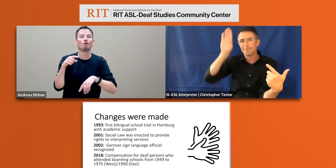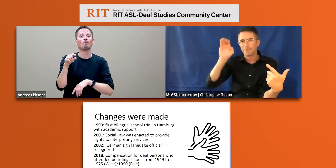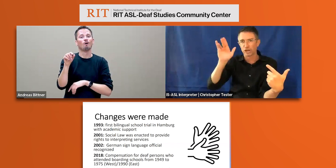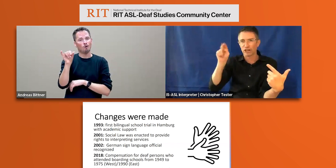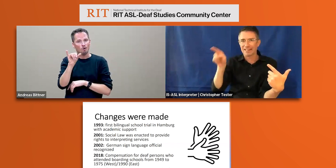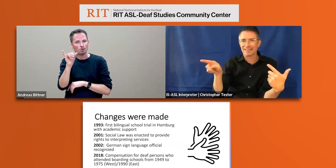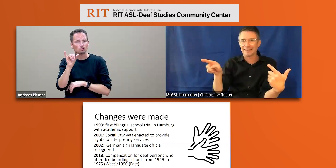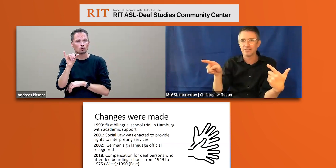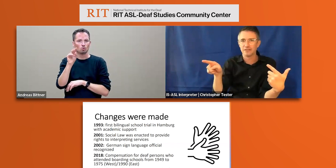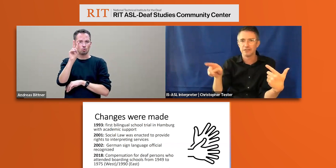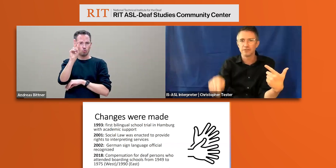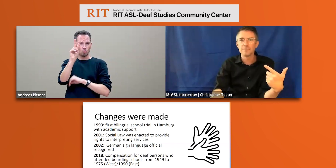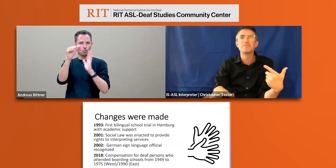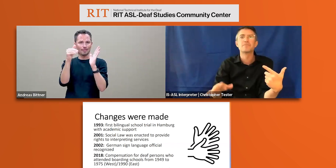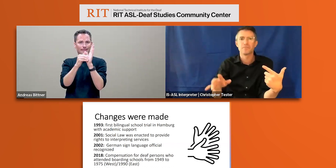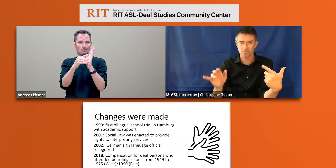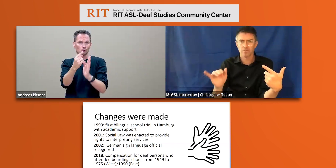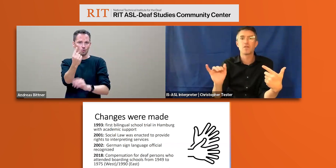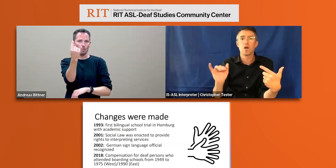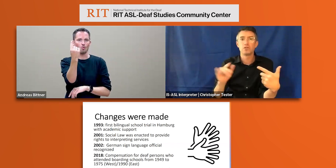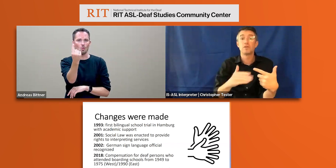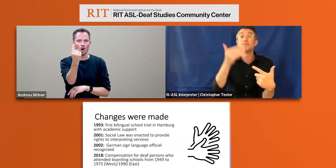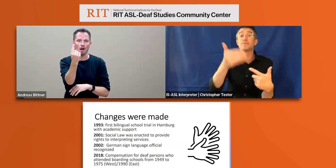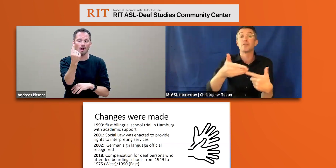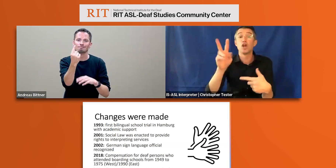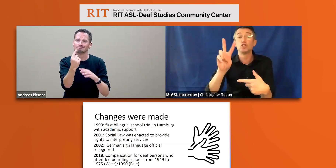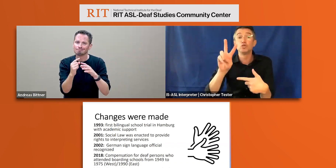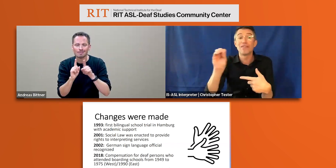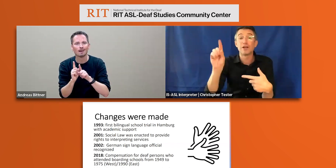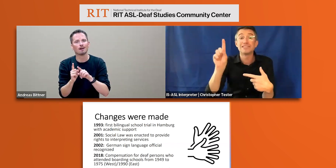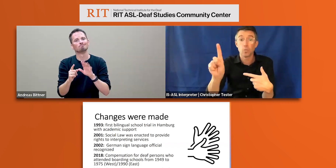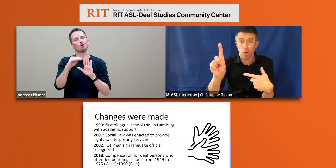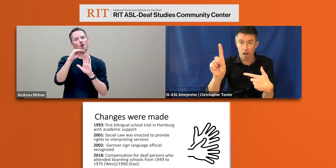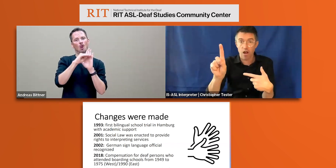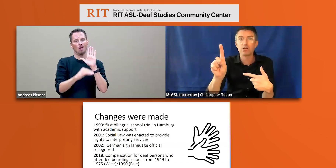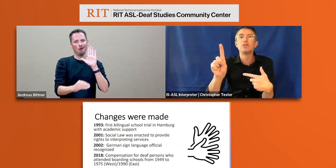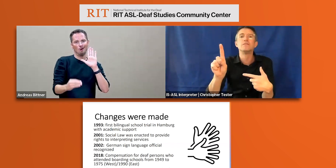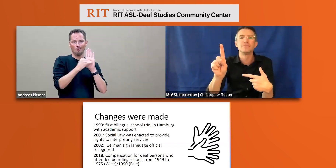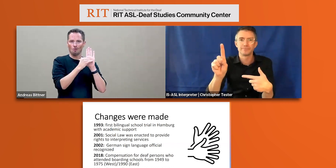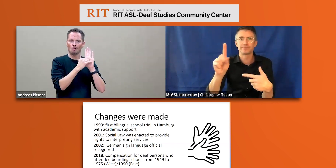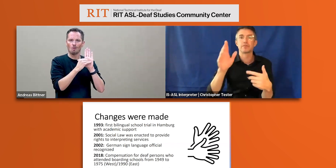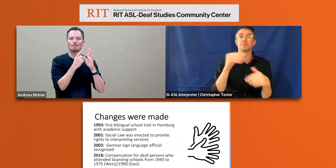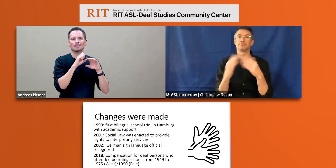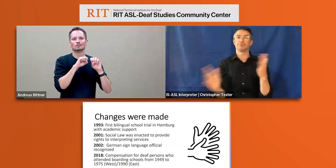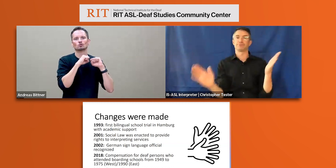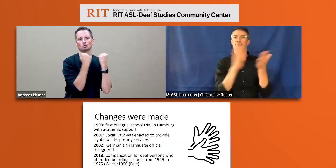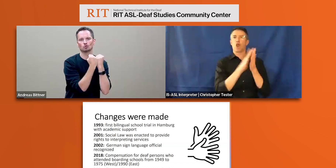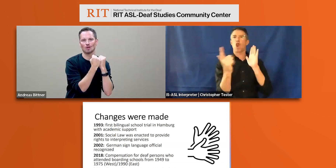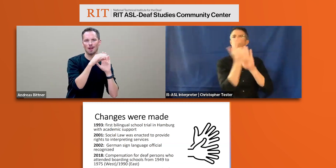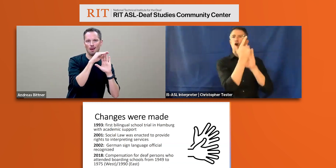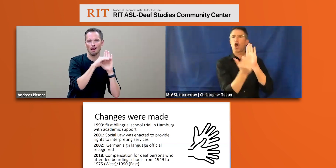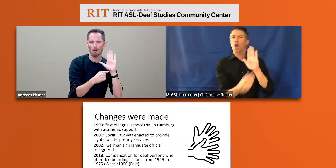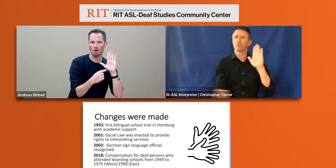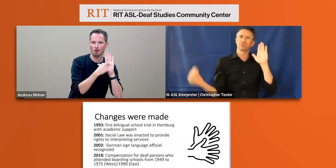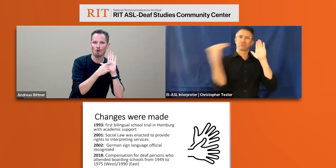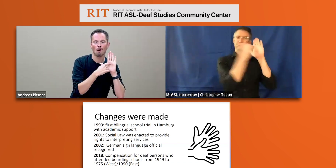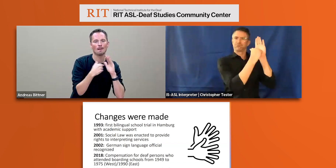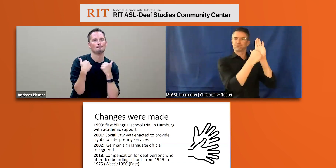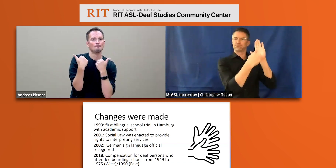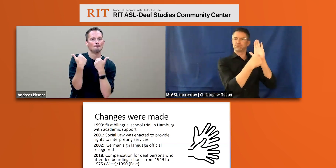Then another school was established. And then in 2001,